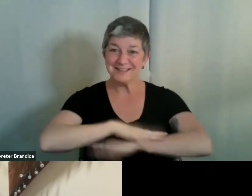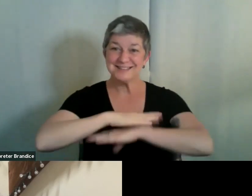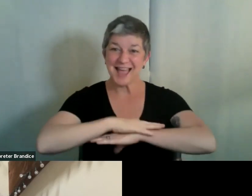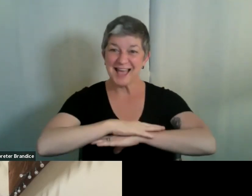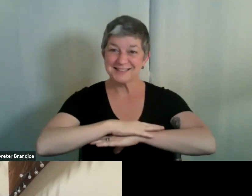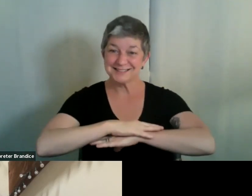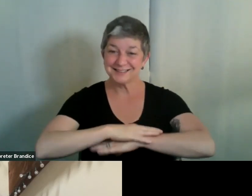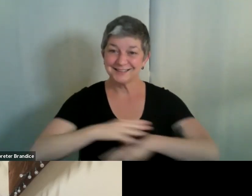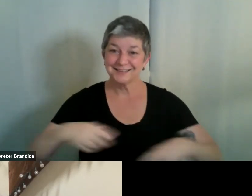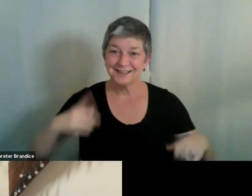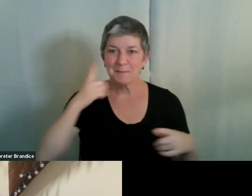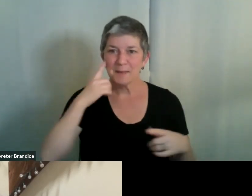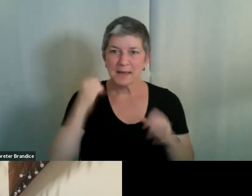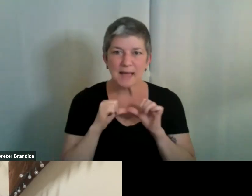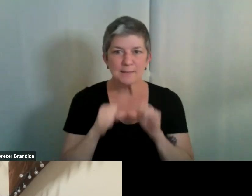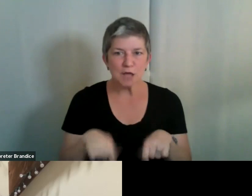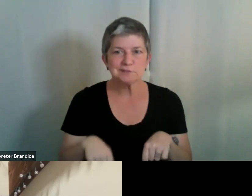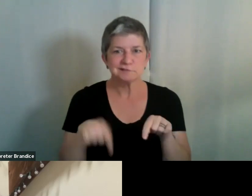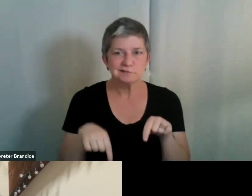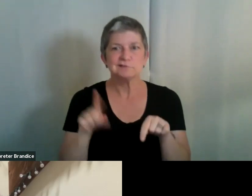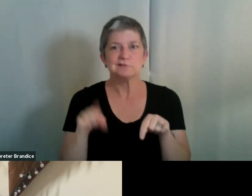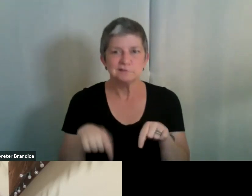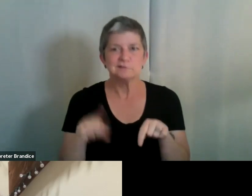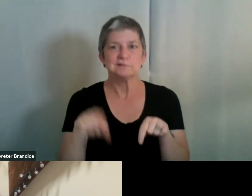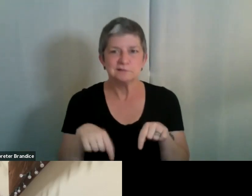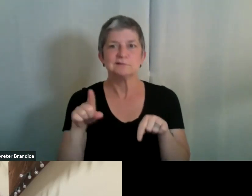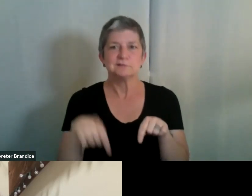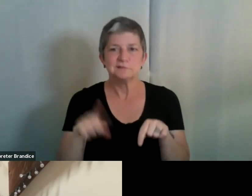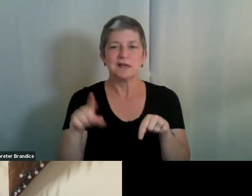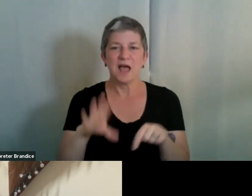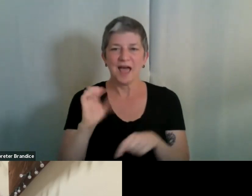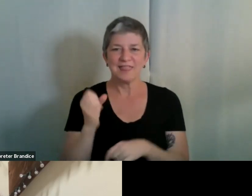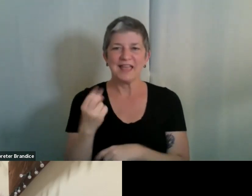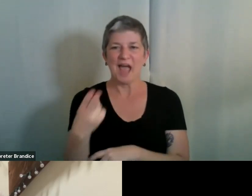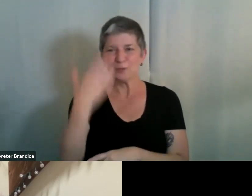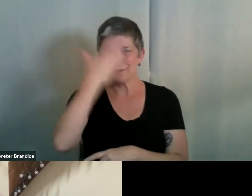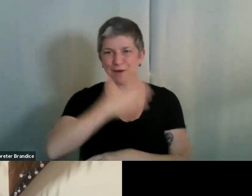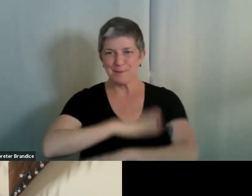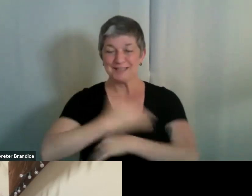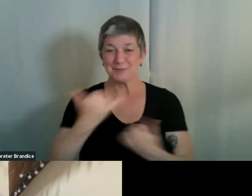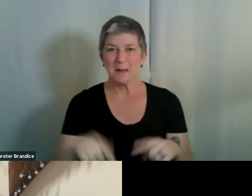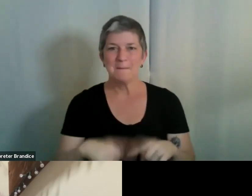I, because I'm constantly kicking the couch, which is in front of it at the moment, but it doesn't have that push back,